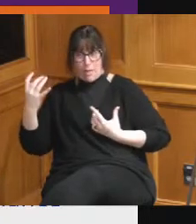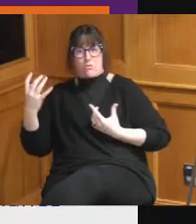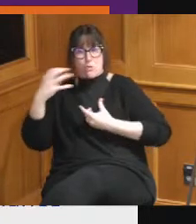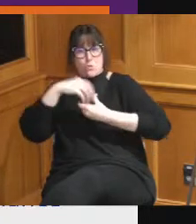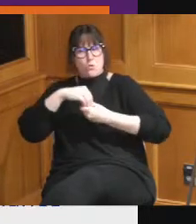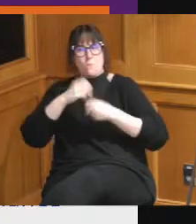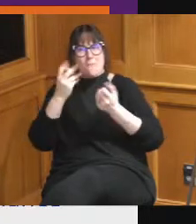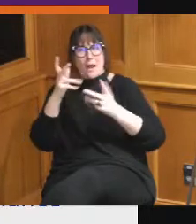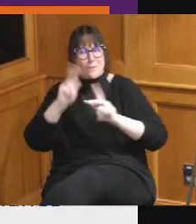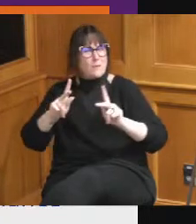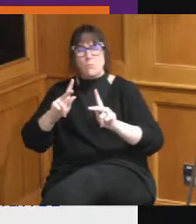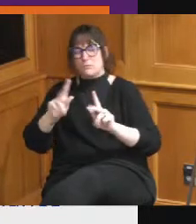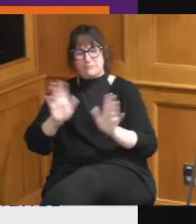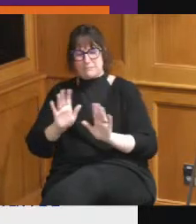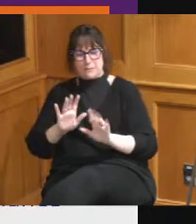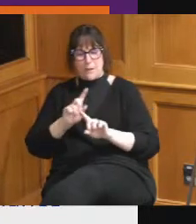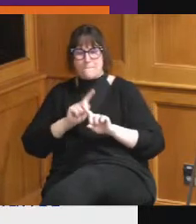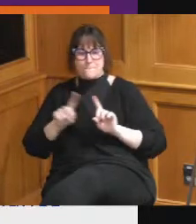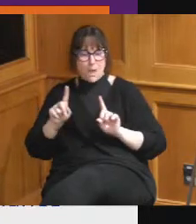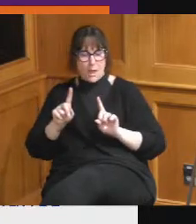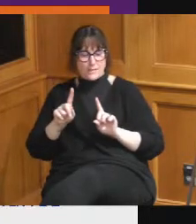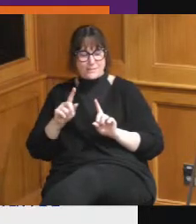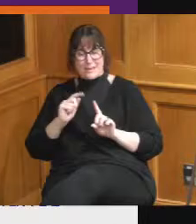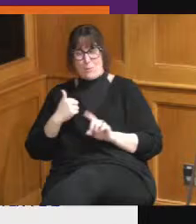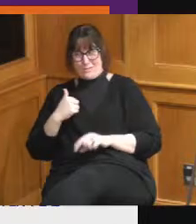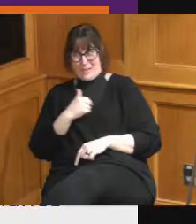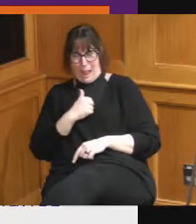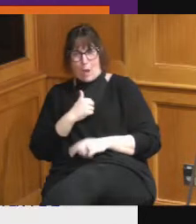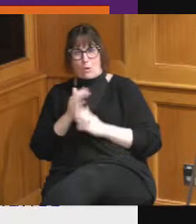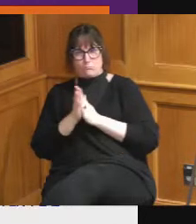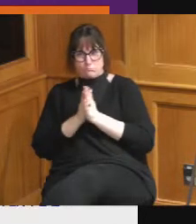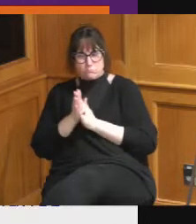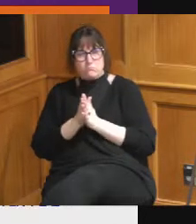the County's like enormous commitment it really validated the whole thing and as I'll get into